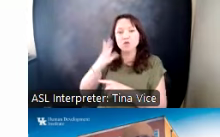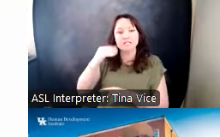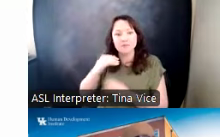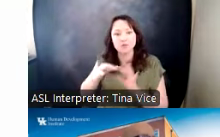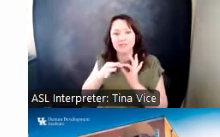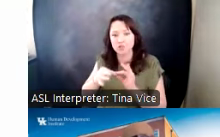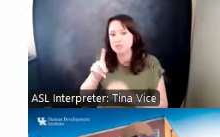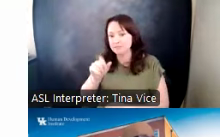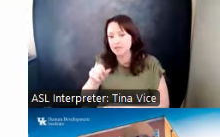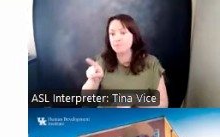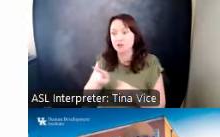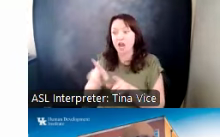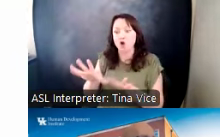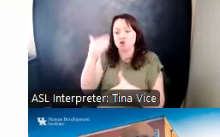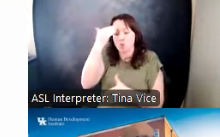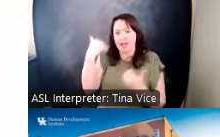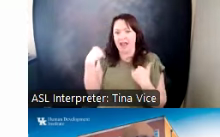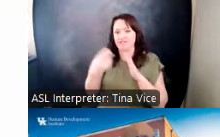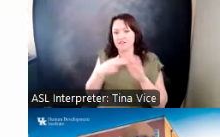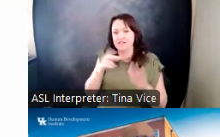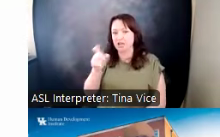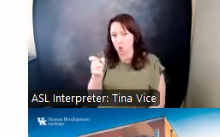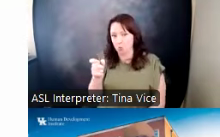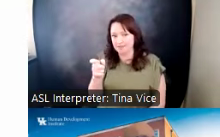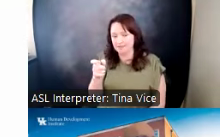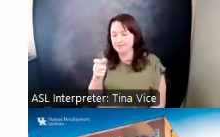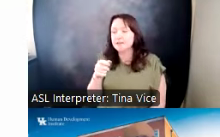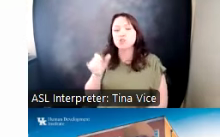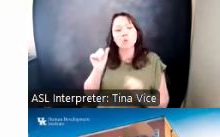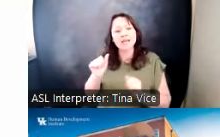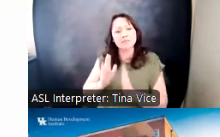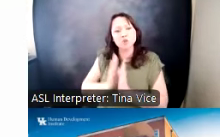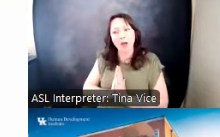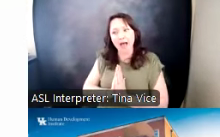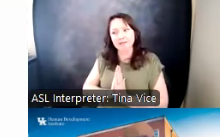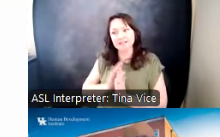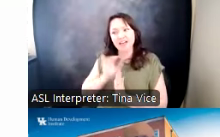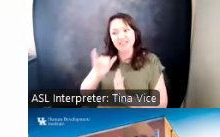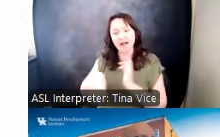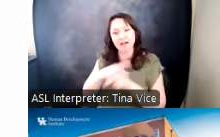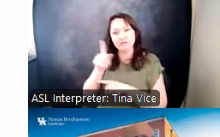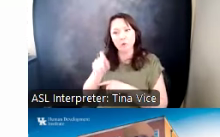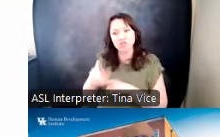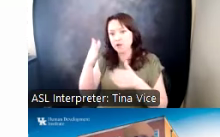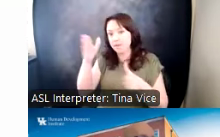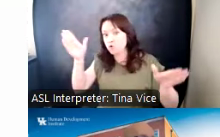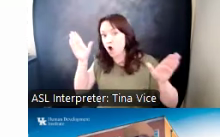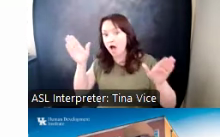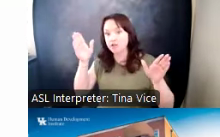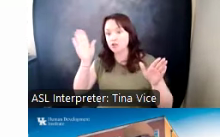diagnosis. Uh so being able to ask those questions again just really helps broaden your understanding of the